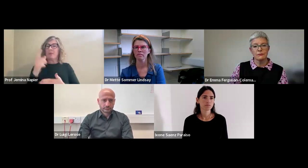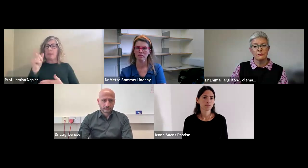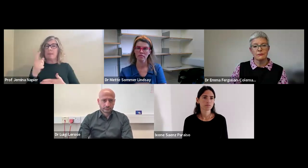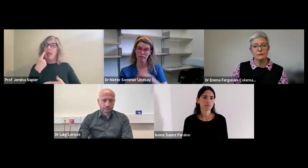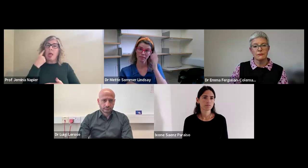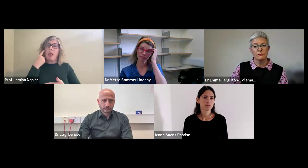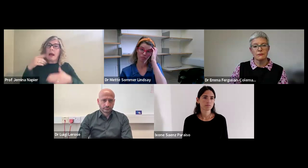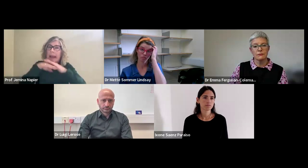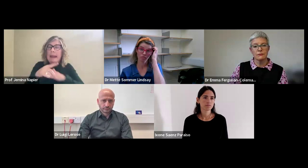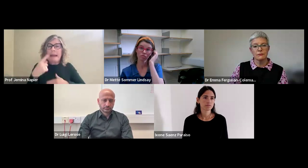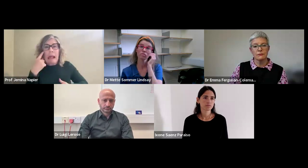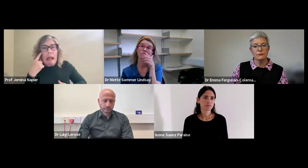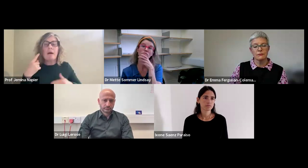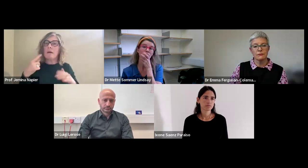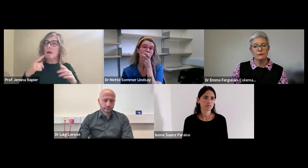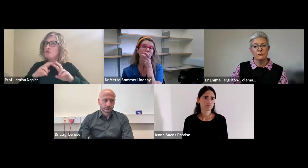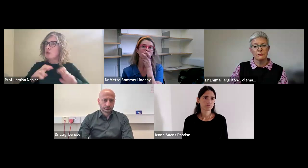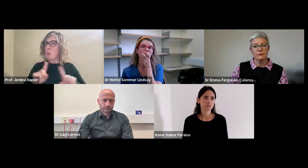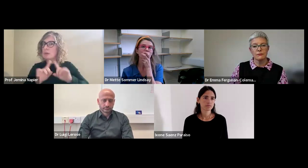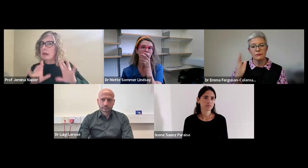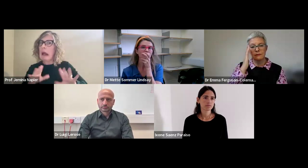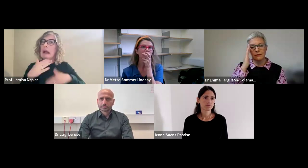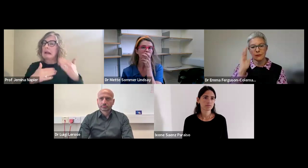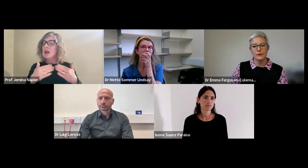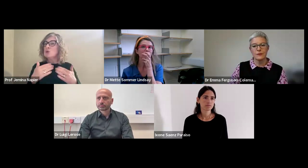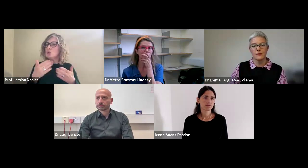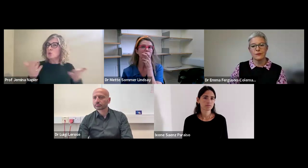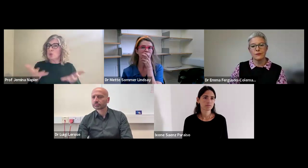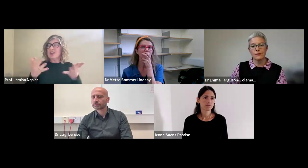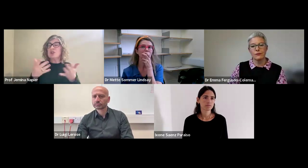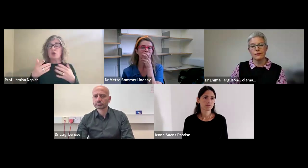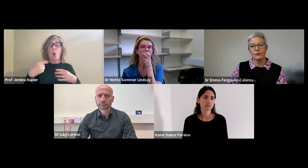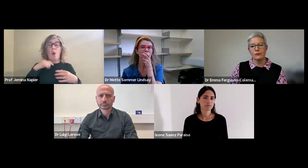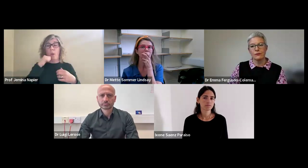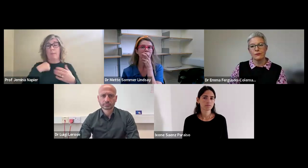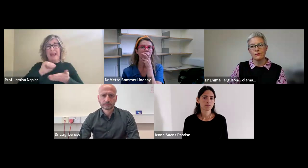welcoming and giving the opportunity for somebody to dip their toes into the world of research and